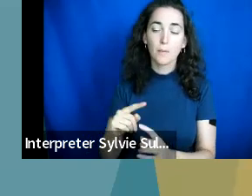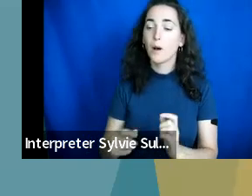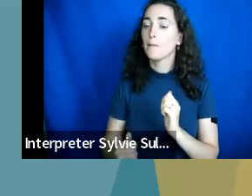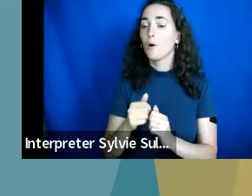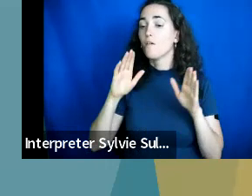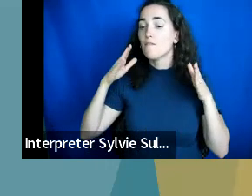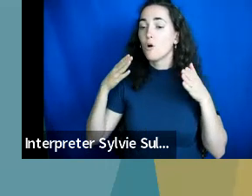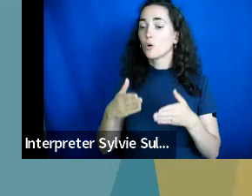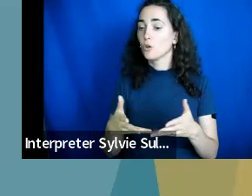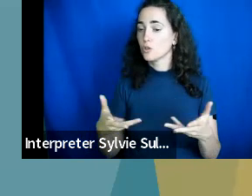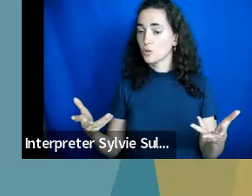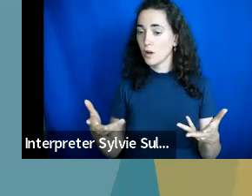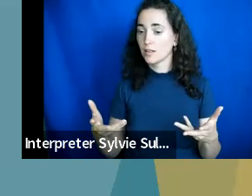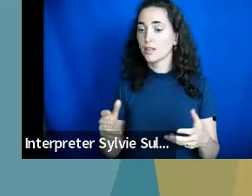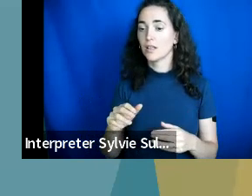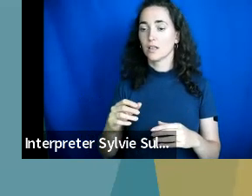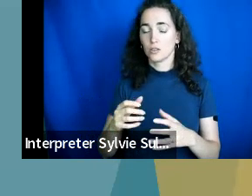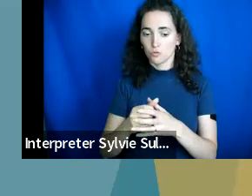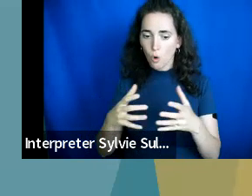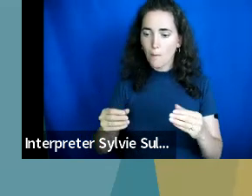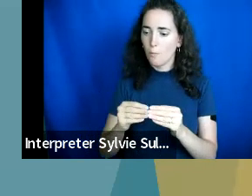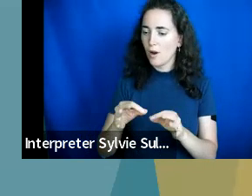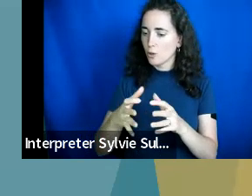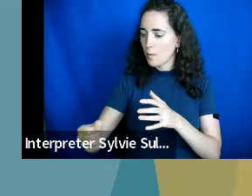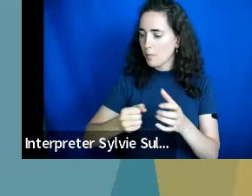focus within our interpreter program is workforce, development and support.